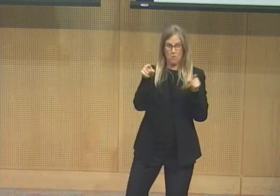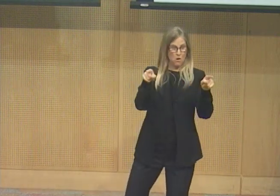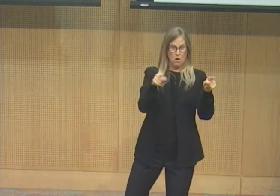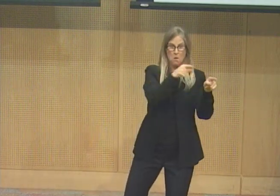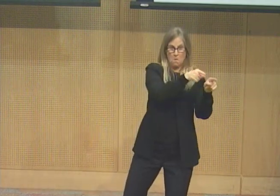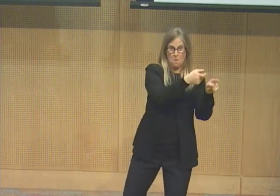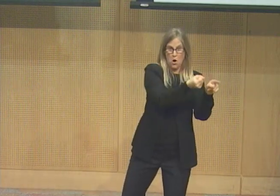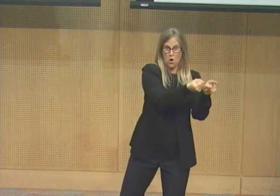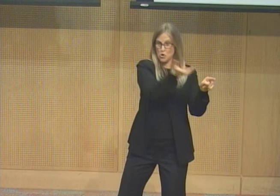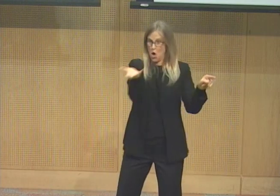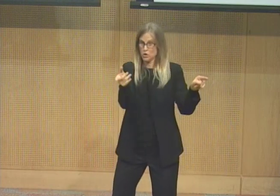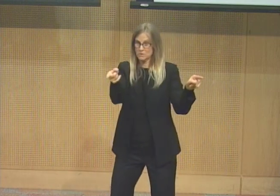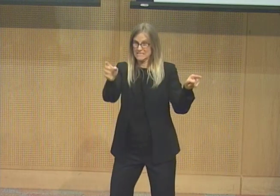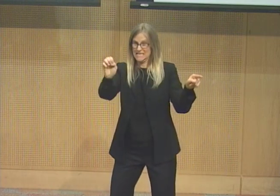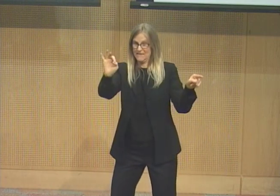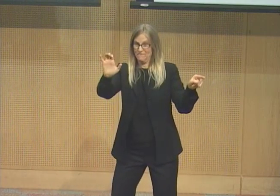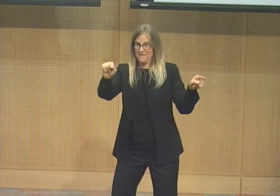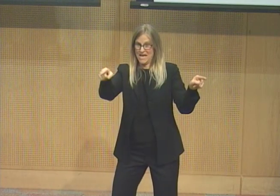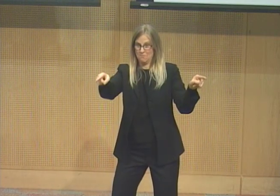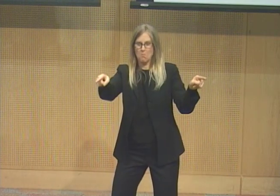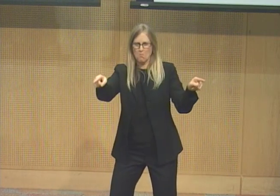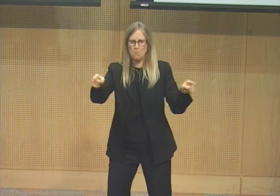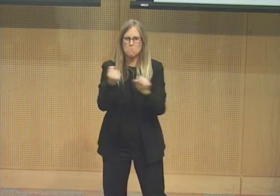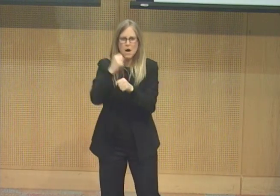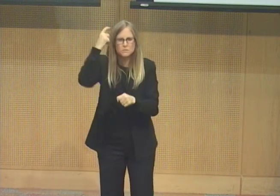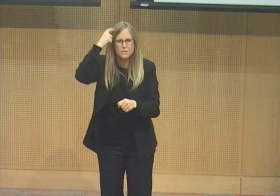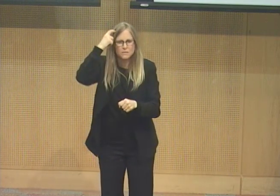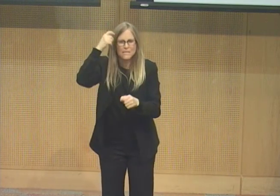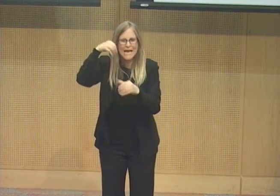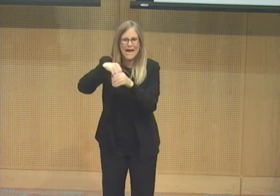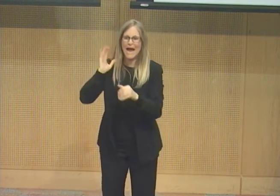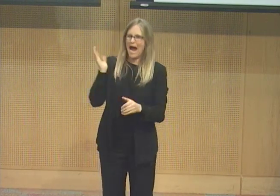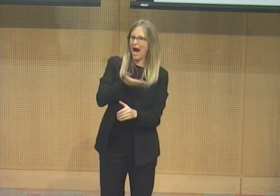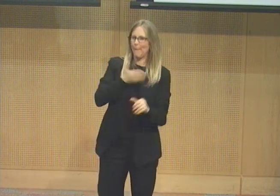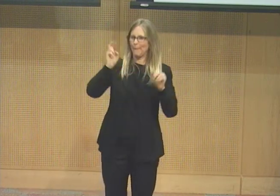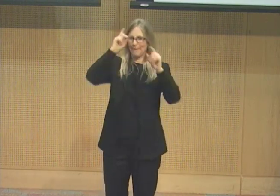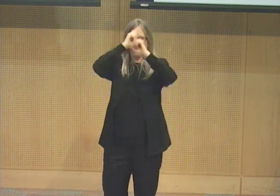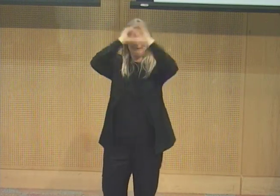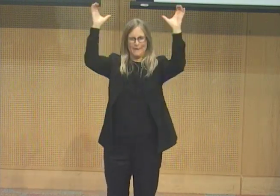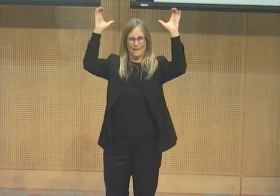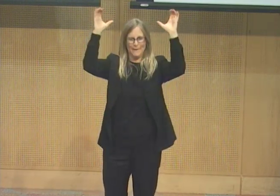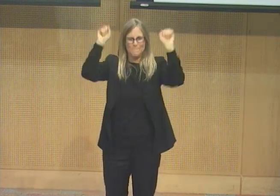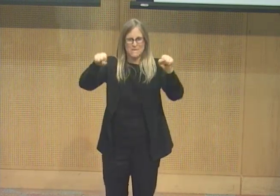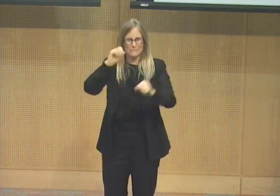He was born Deaf, and that causes the fact that he didn't have any language,